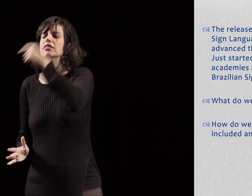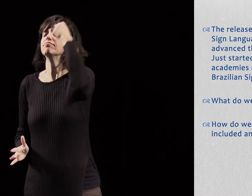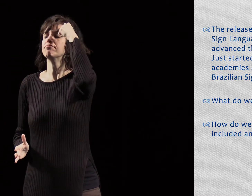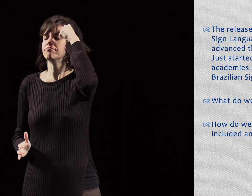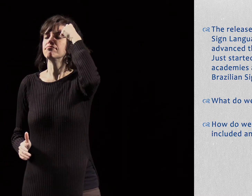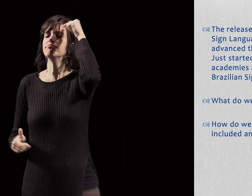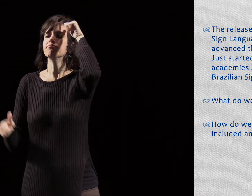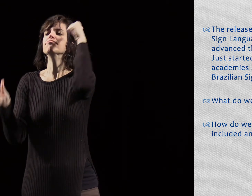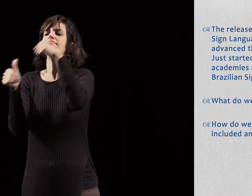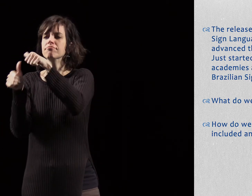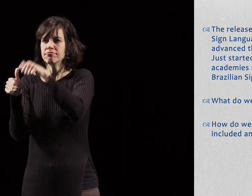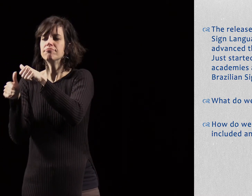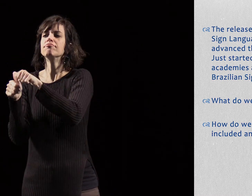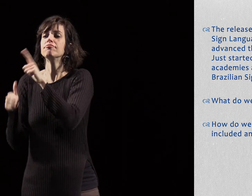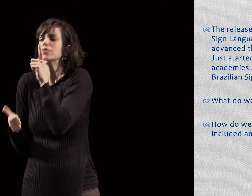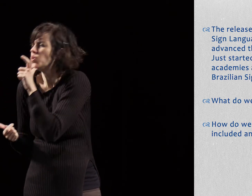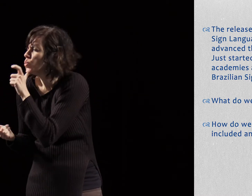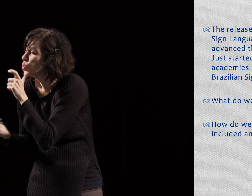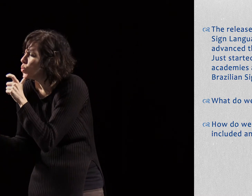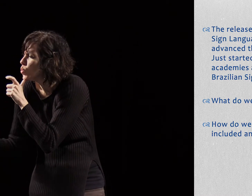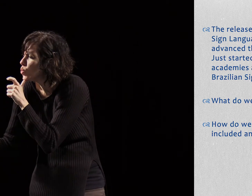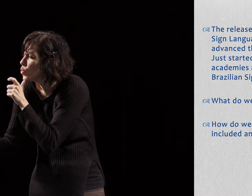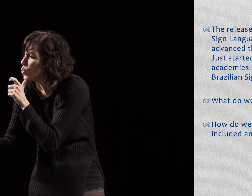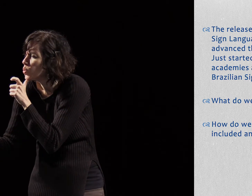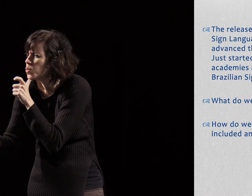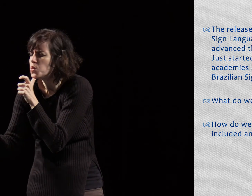memorable people who use sign language.